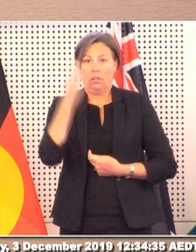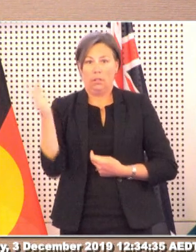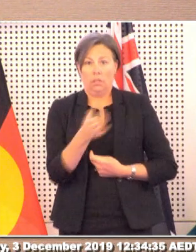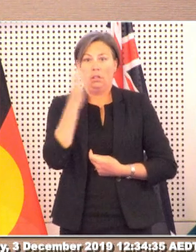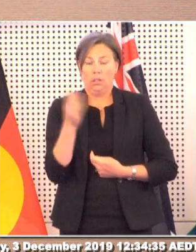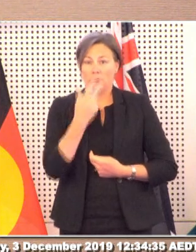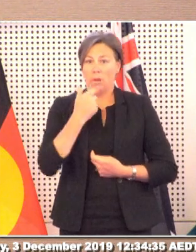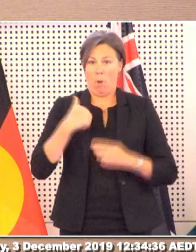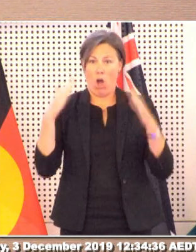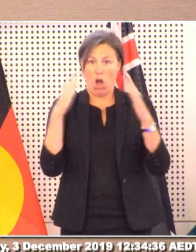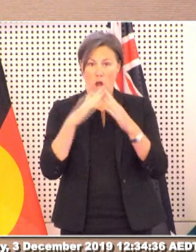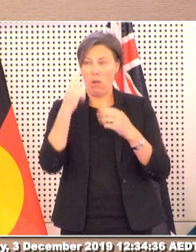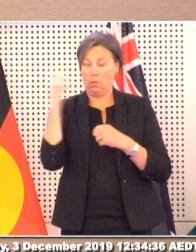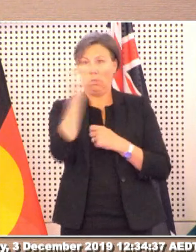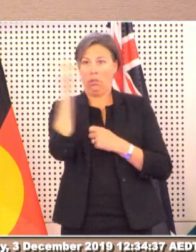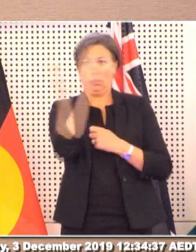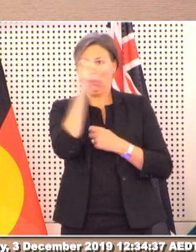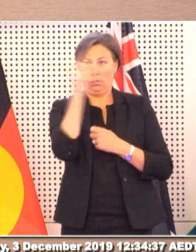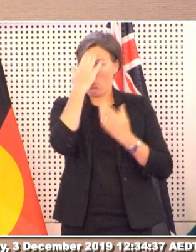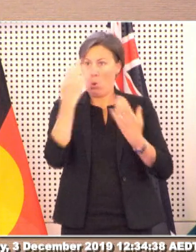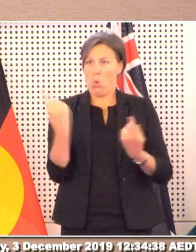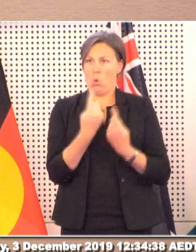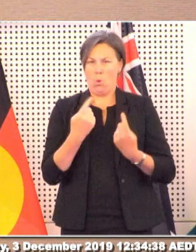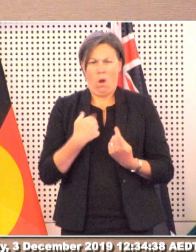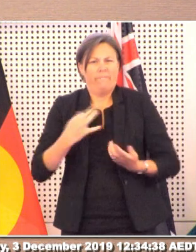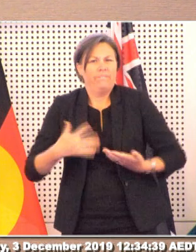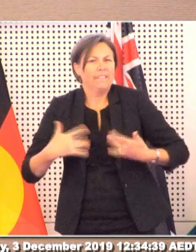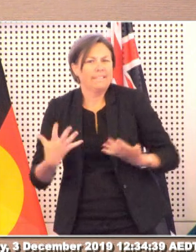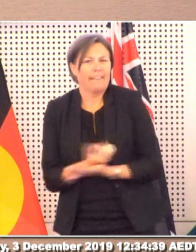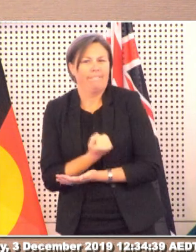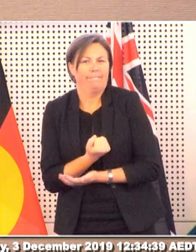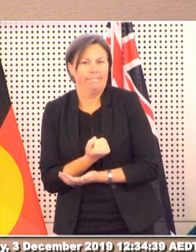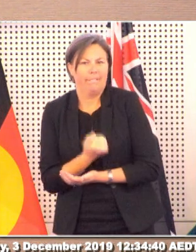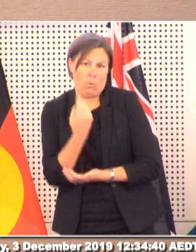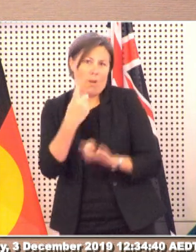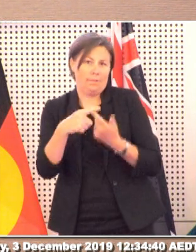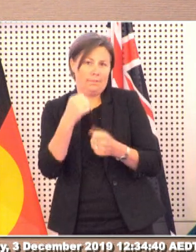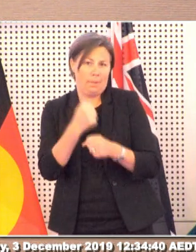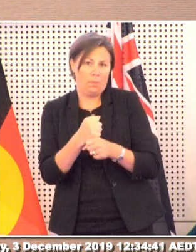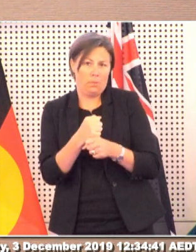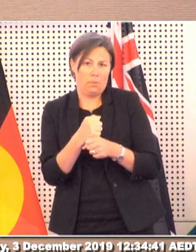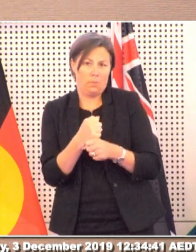So some of those practices – like the benchmarking against what is actually okay